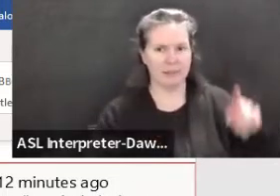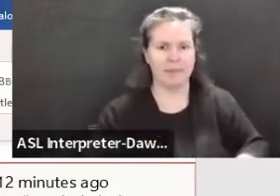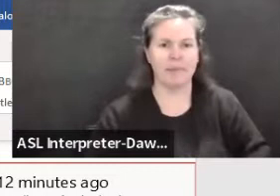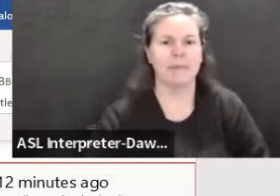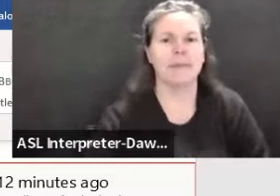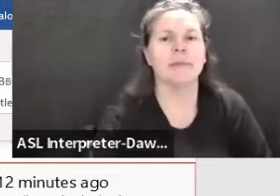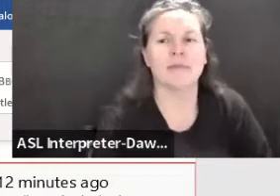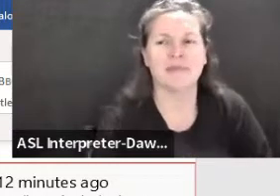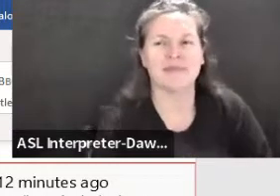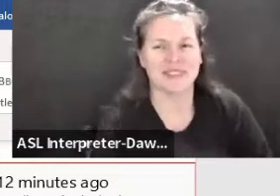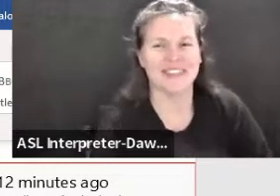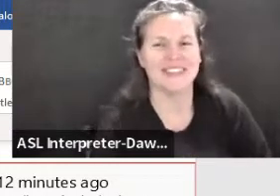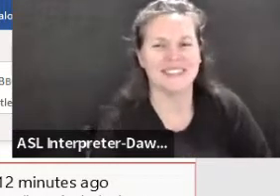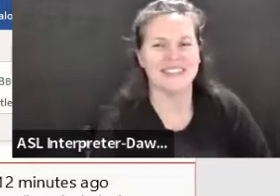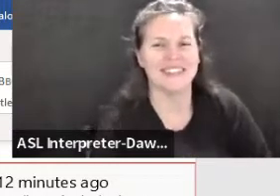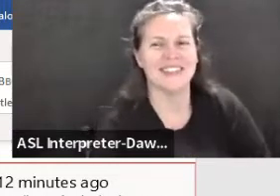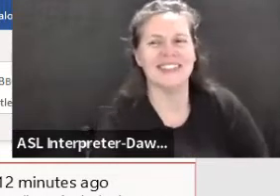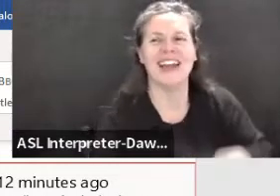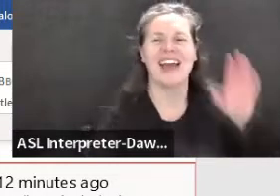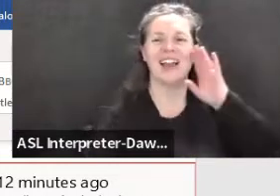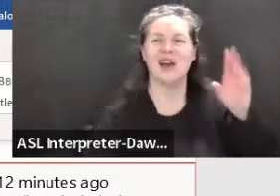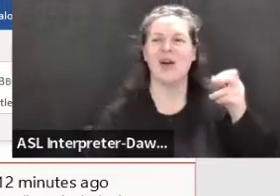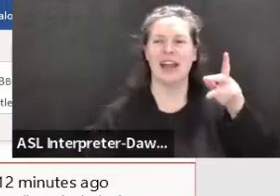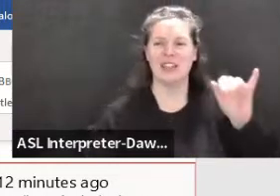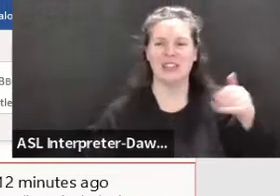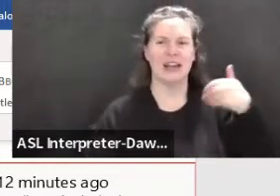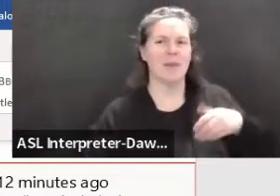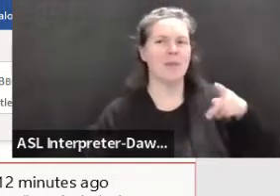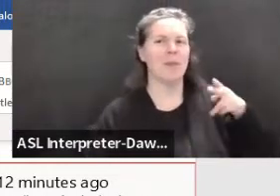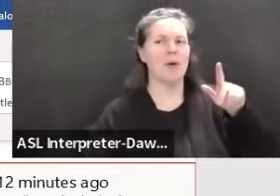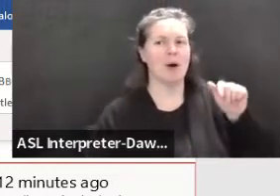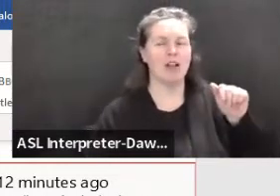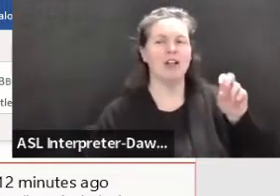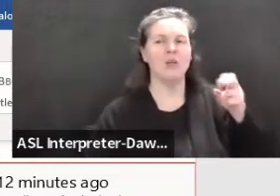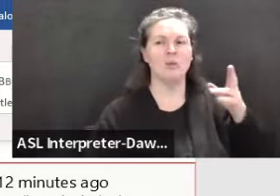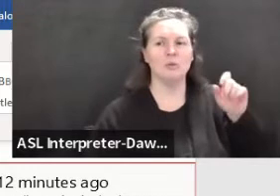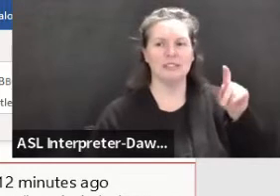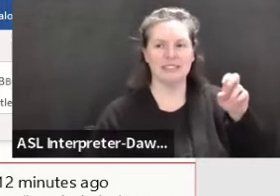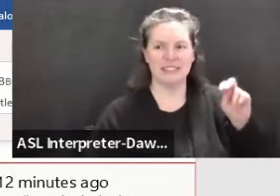[Paula] Yeah, hi Ashley, thank you for all the work that you've done. I'm Paula Houston, I'm the chief equity officer for UW medicine.